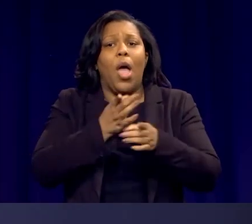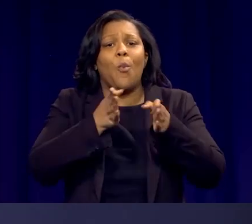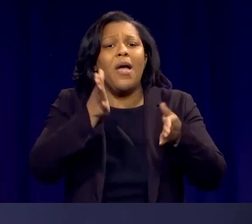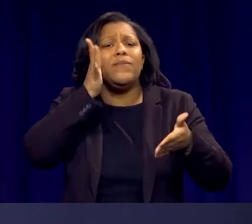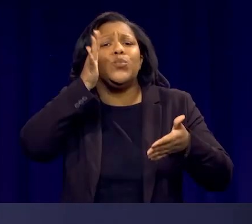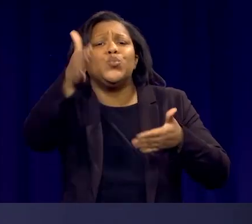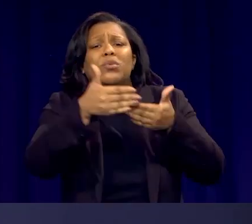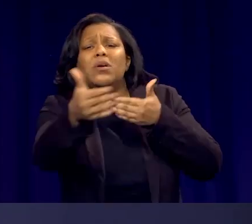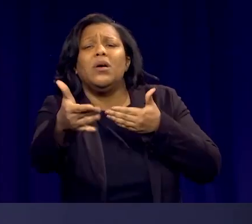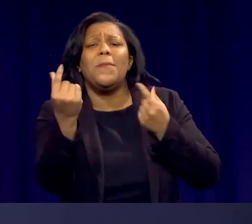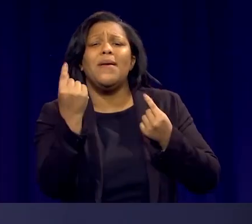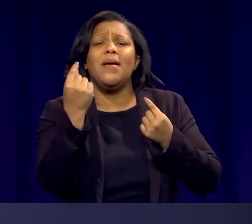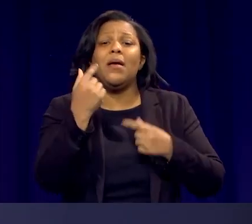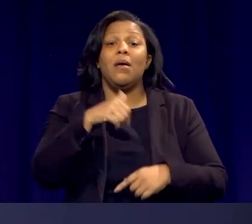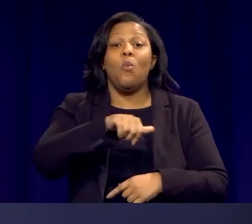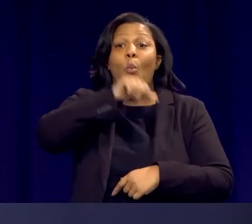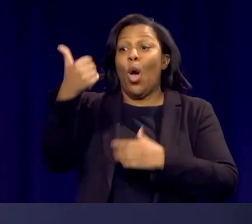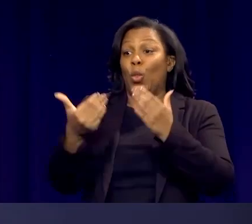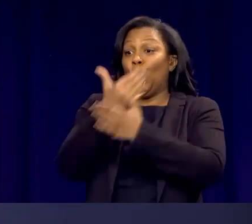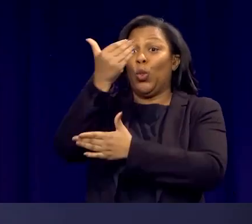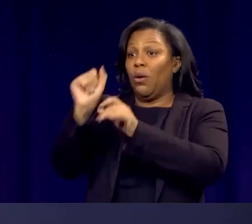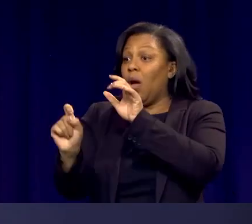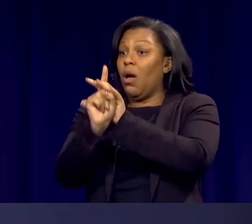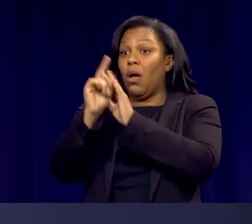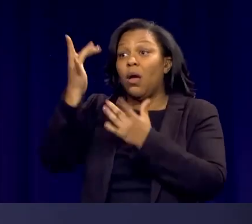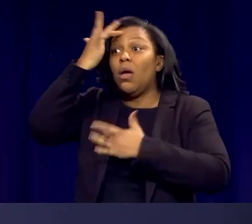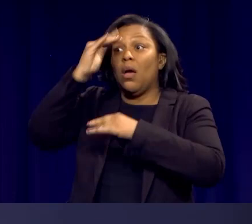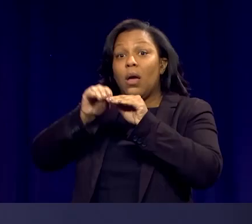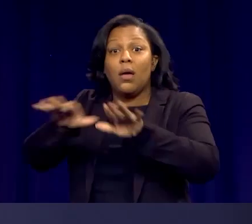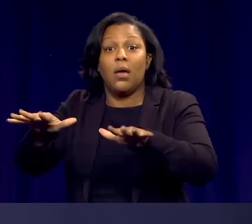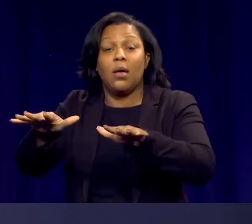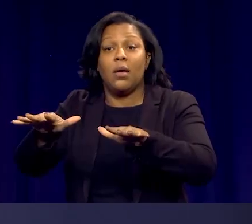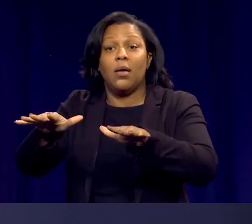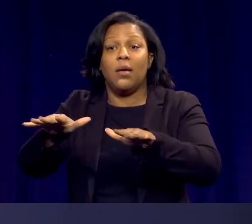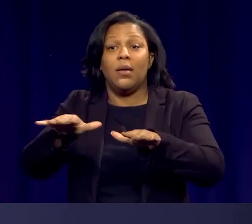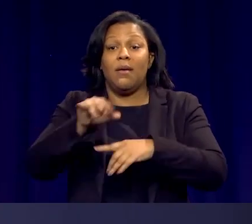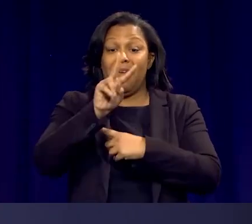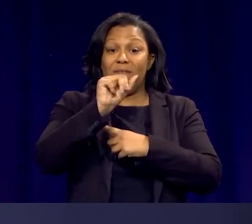in the right ways in the future to pandemics and viruses